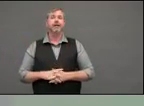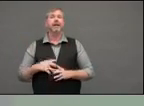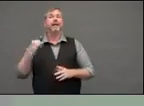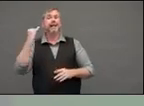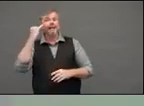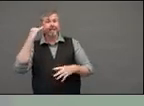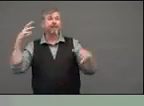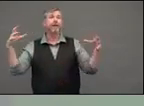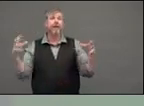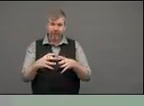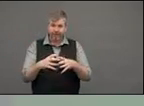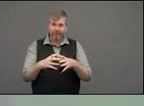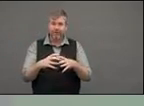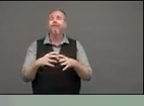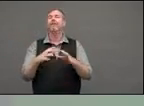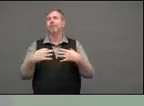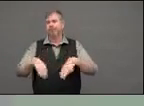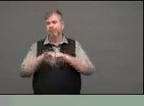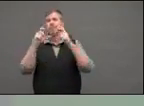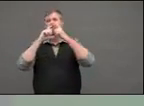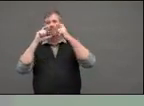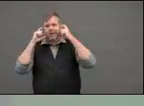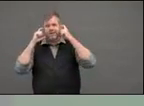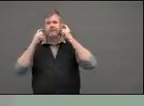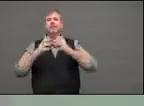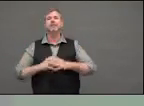sometimes you know it's really hard not to